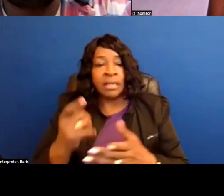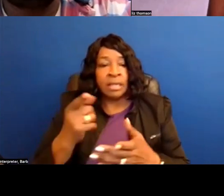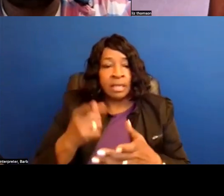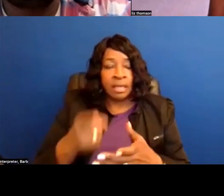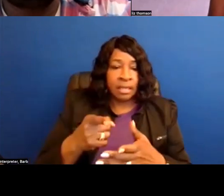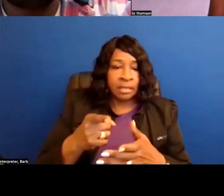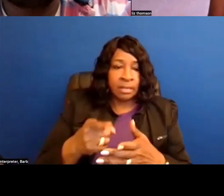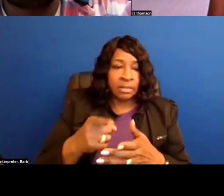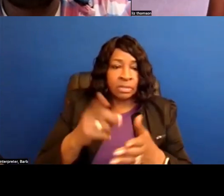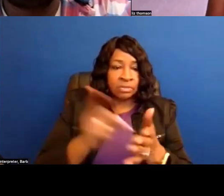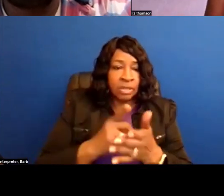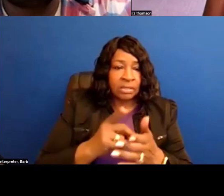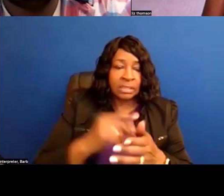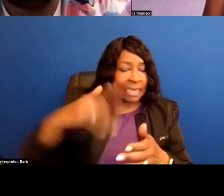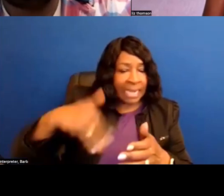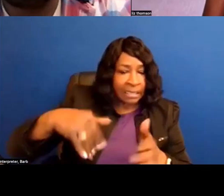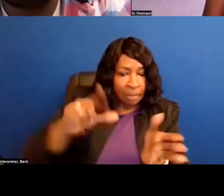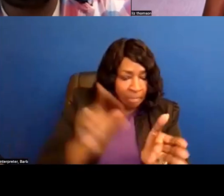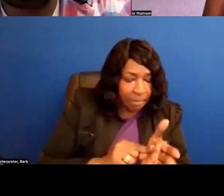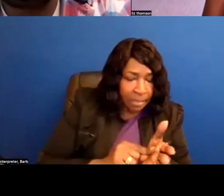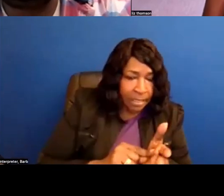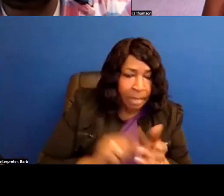which is not yet published, but hopefully will be soon,